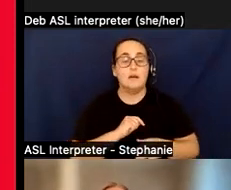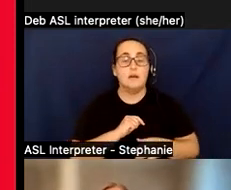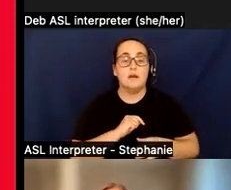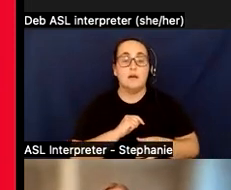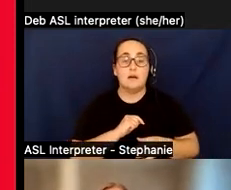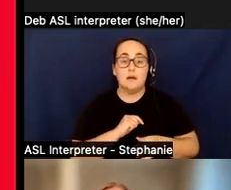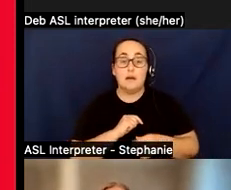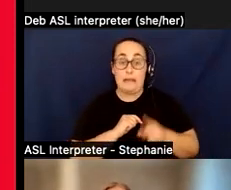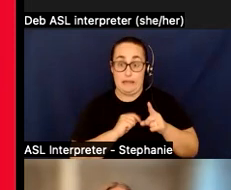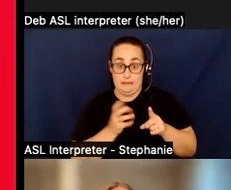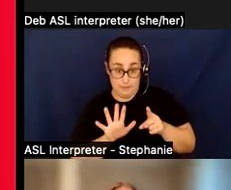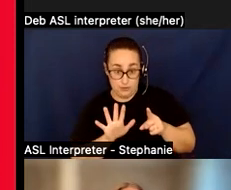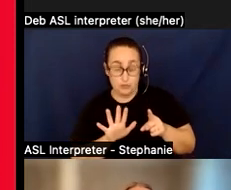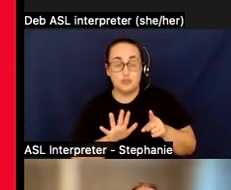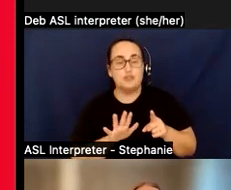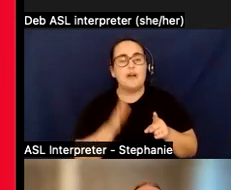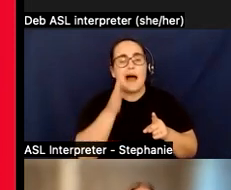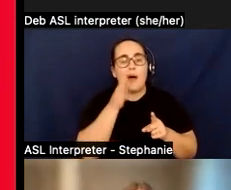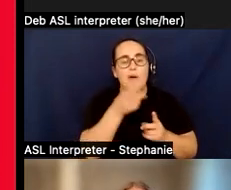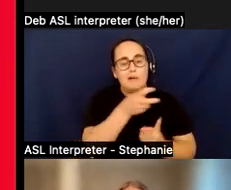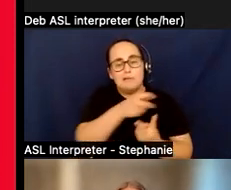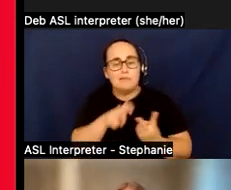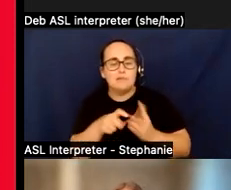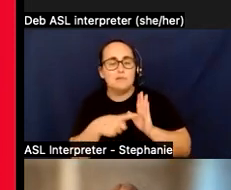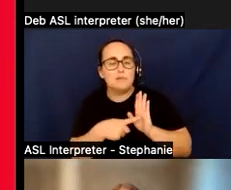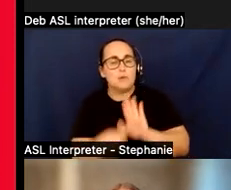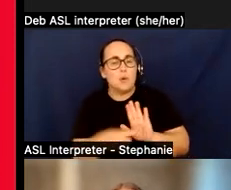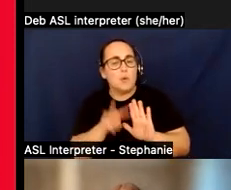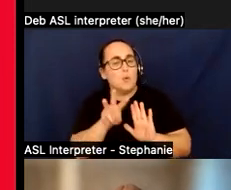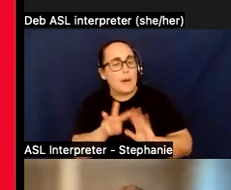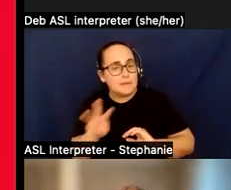so you guys can see how this looks and how to actually fill out the application.